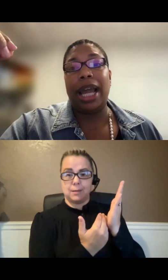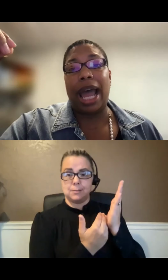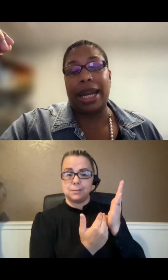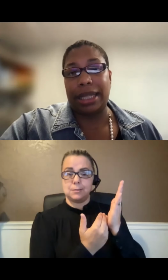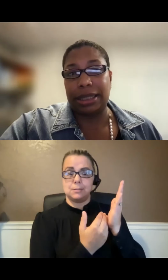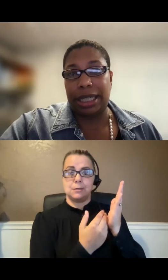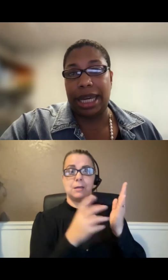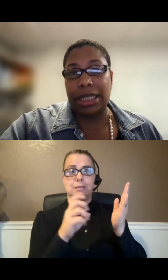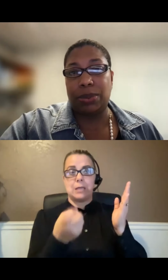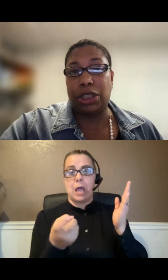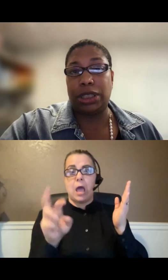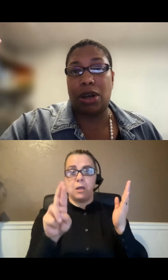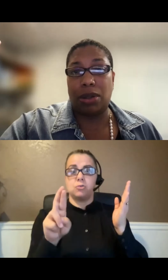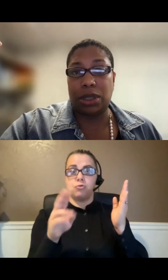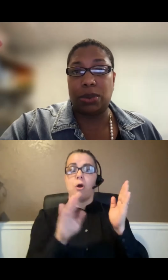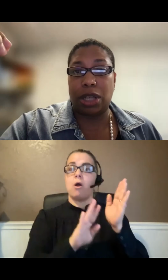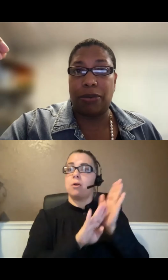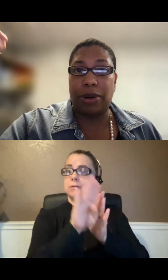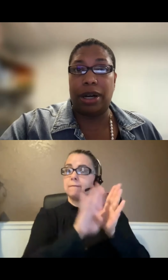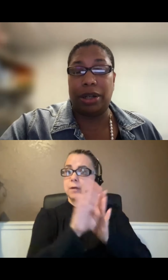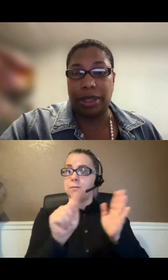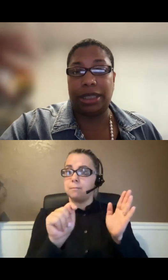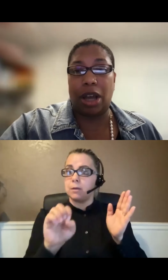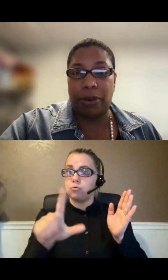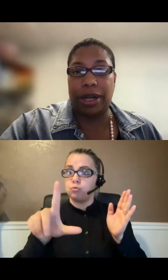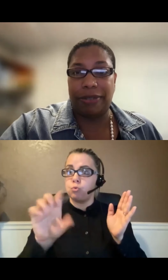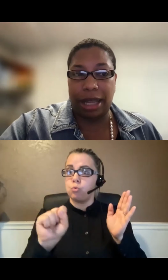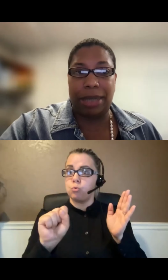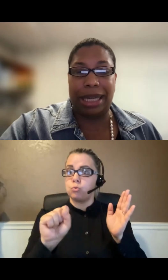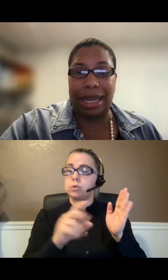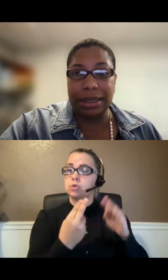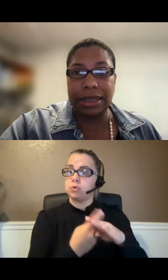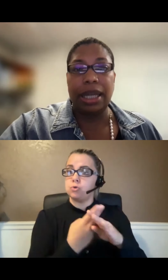and SDKs which is also known as software development kits.